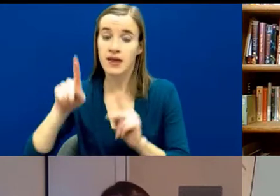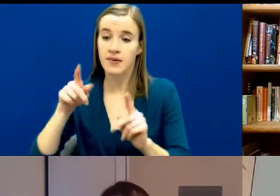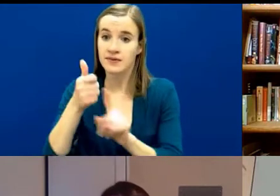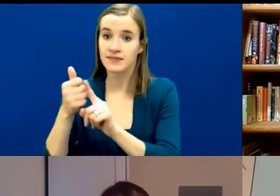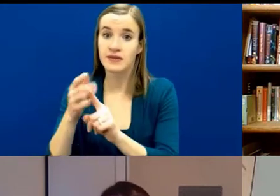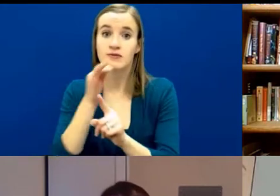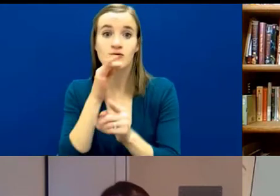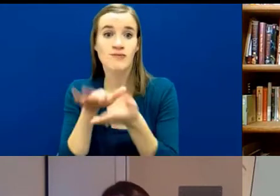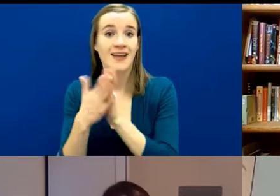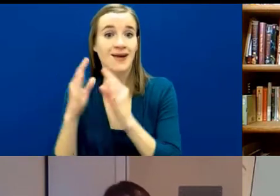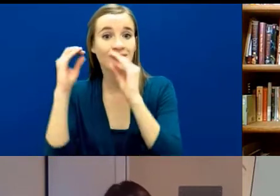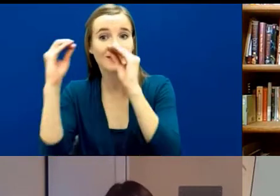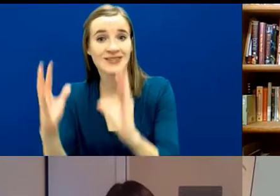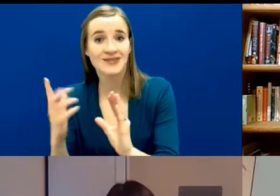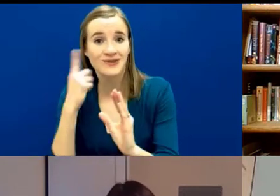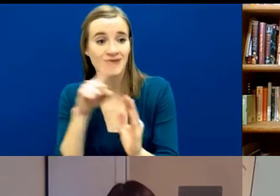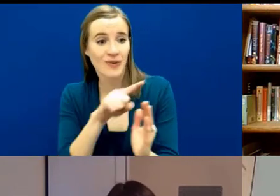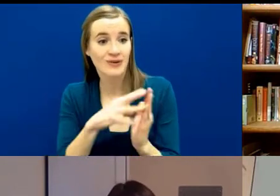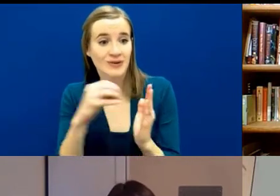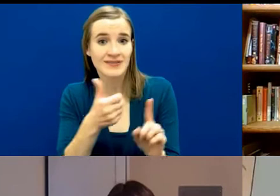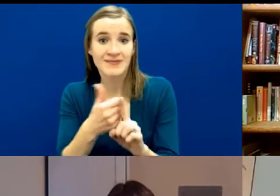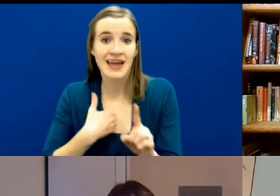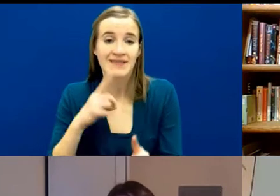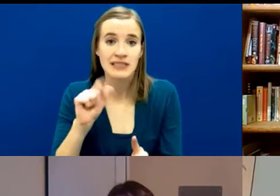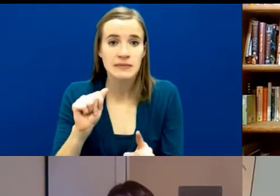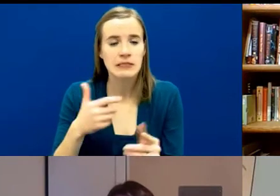disabilities, whether they're general Ed or special educators, they don't know